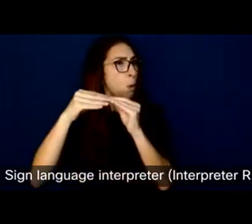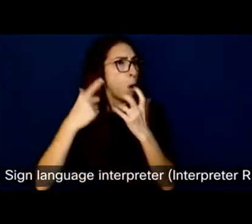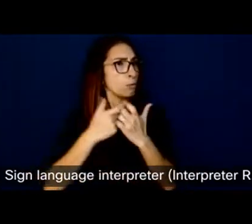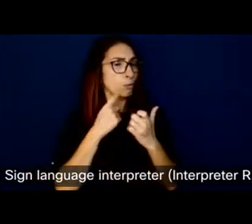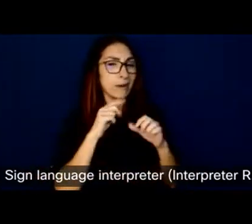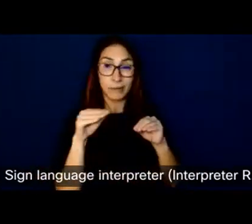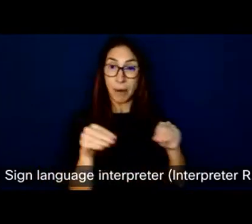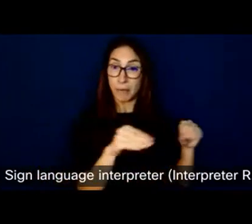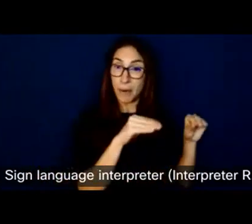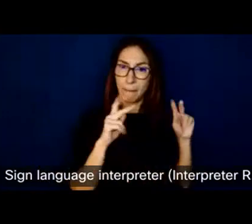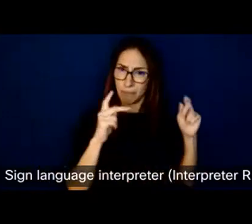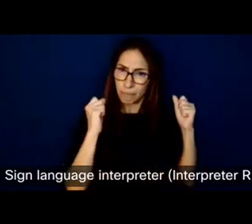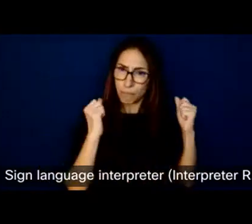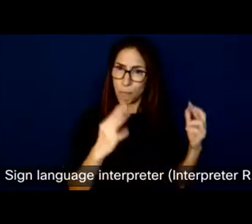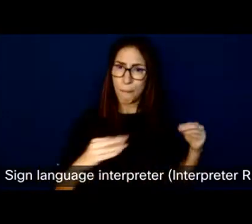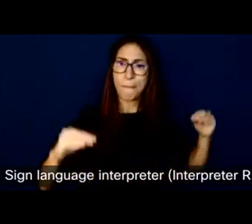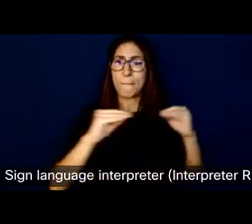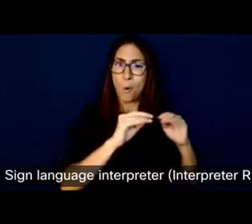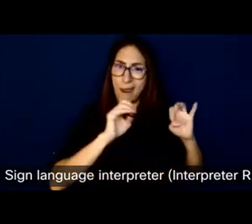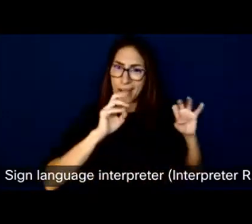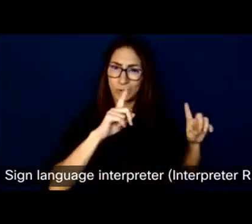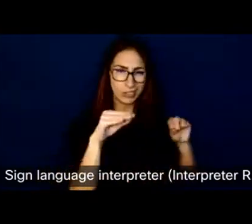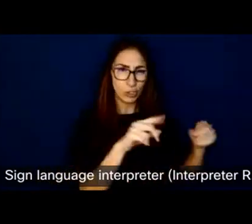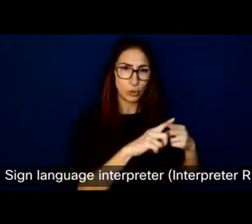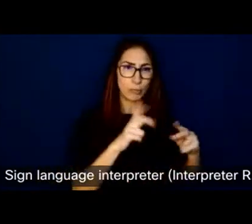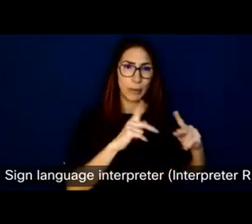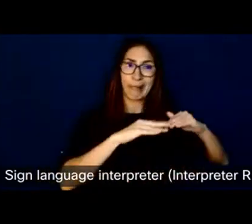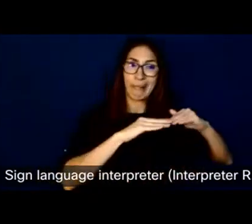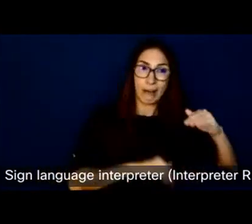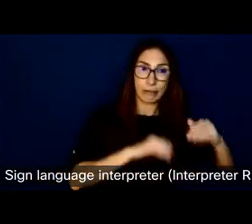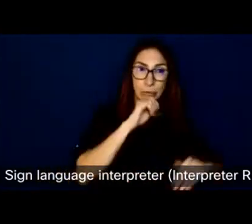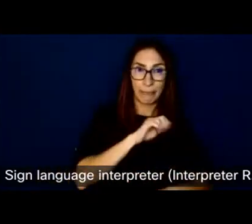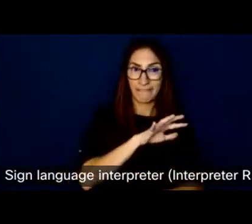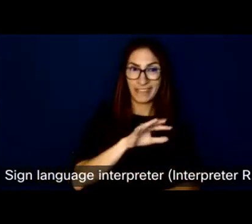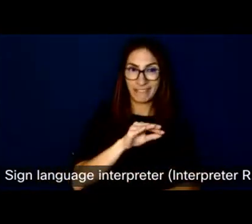there was also an individual who mentioned, or someone Hank